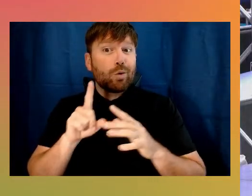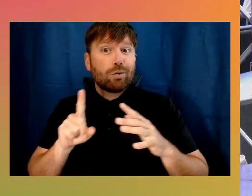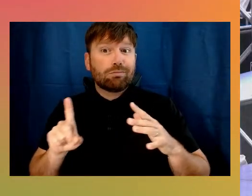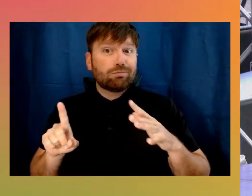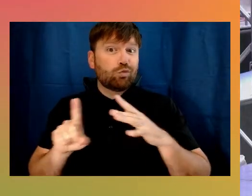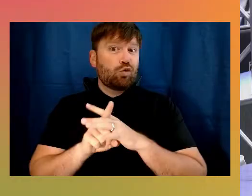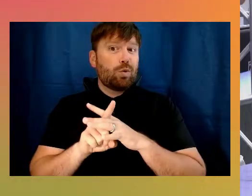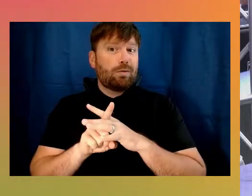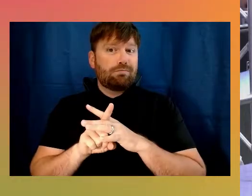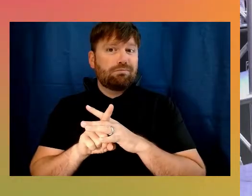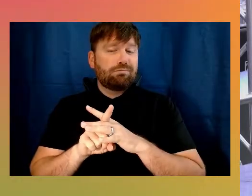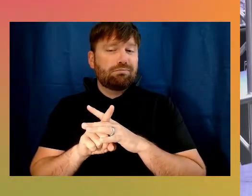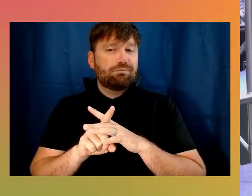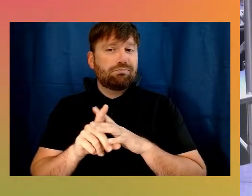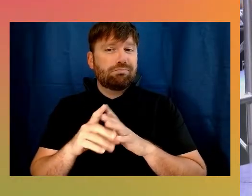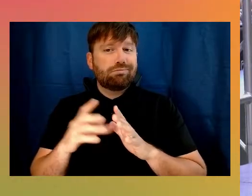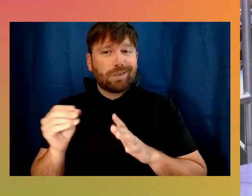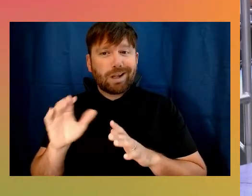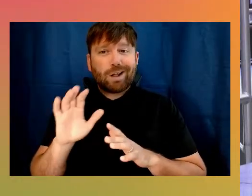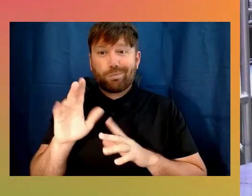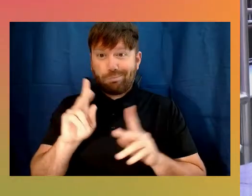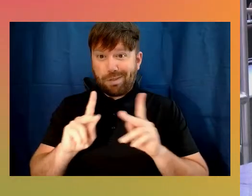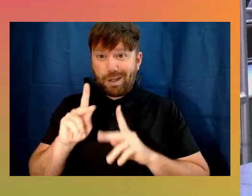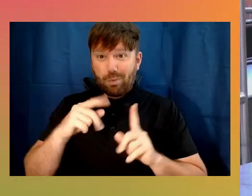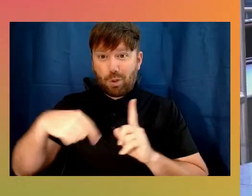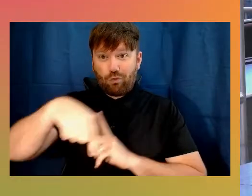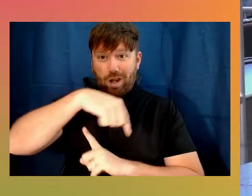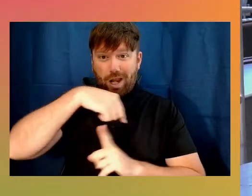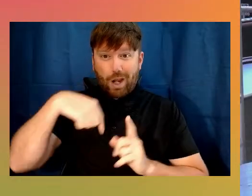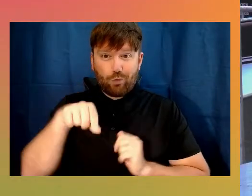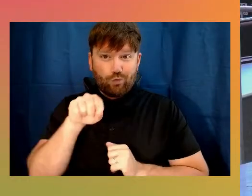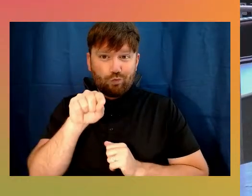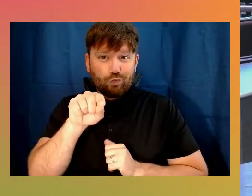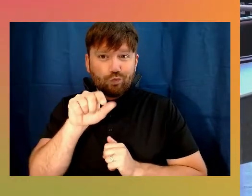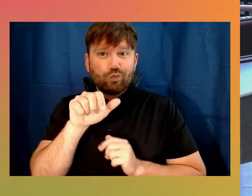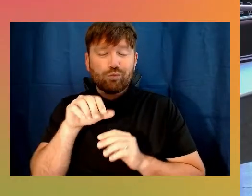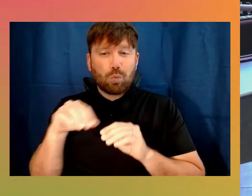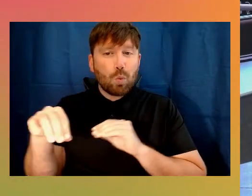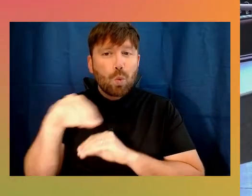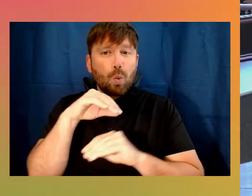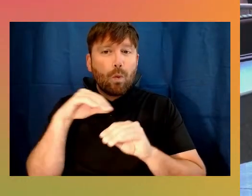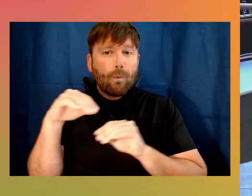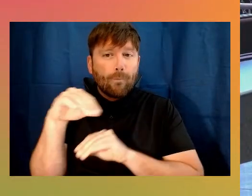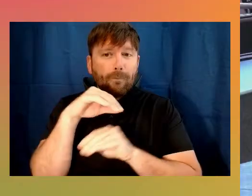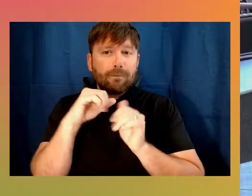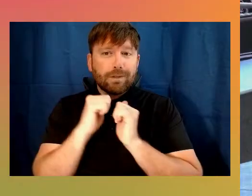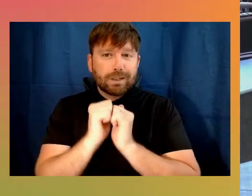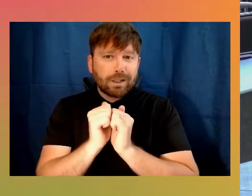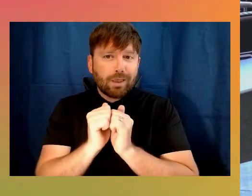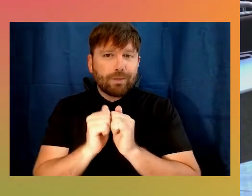GRATITUDE TOWARDS YOURSELF FOR SHOWING UP, AND TO YOUR